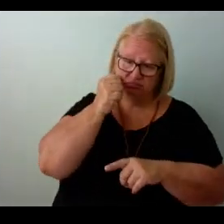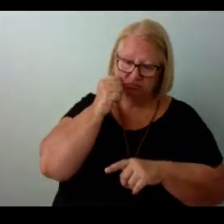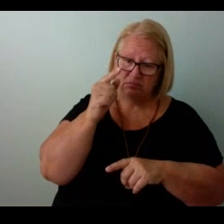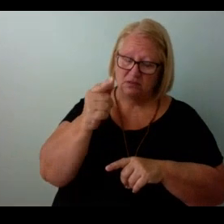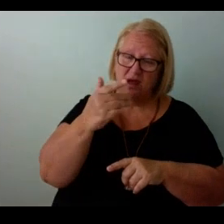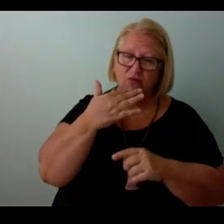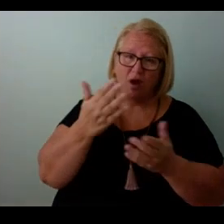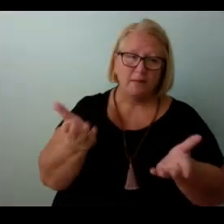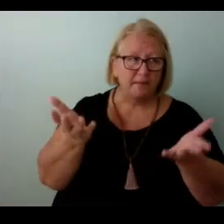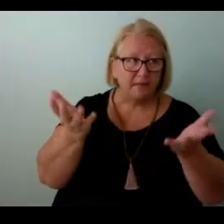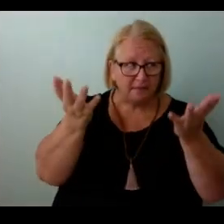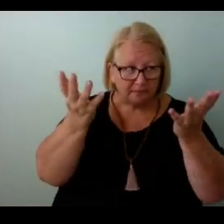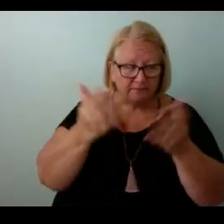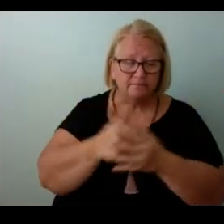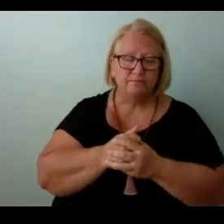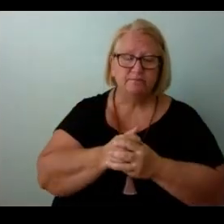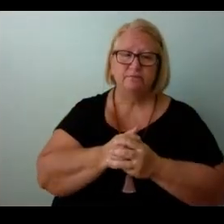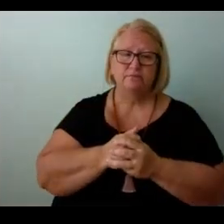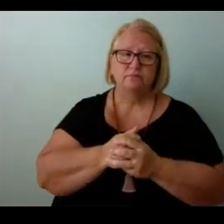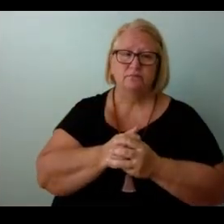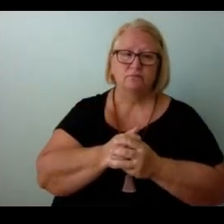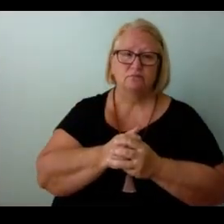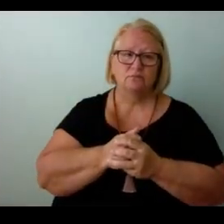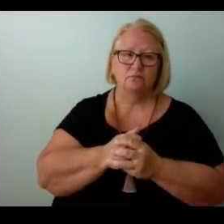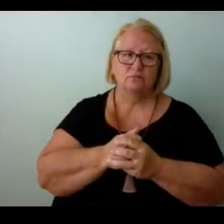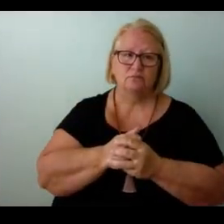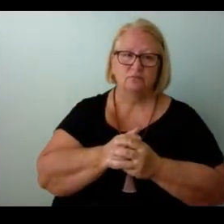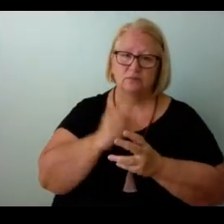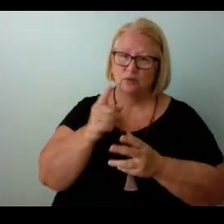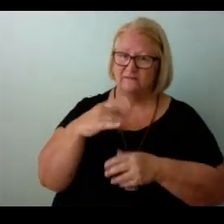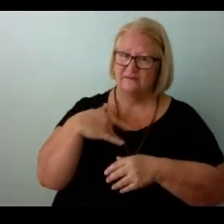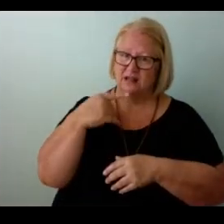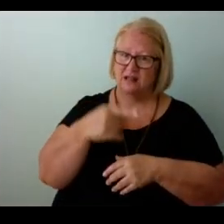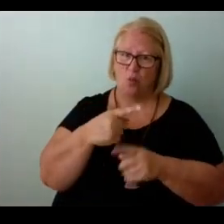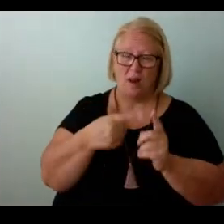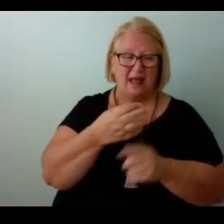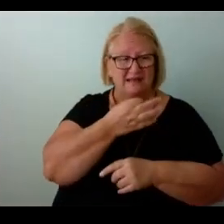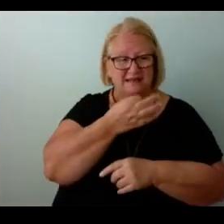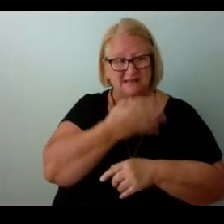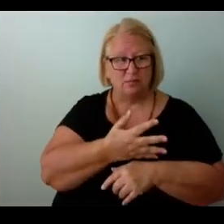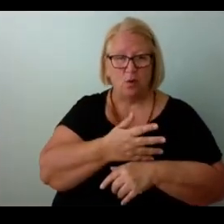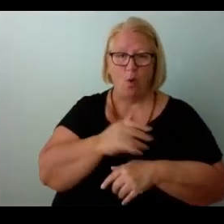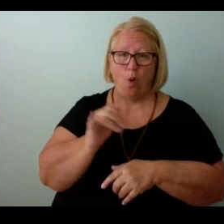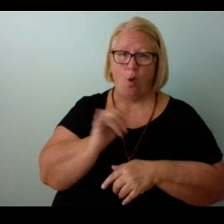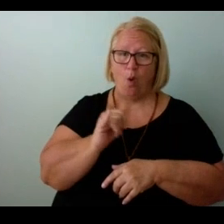that we're having as being temporary or are they more and more becoming -